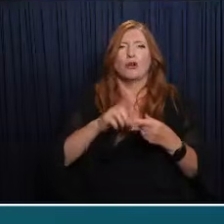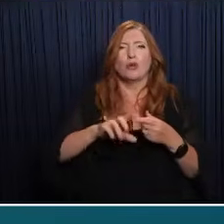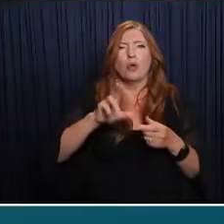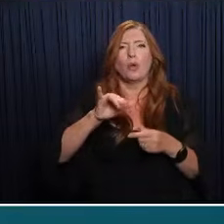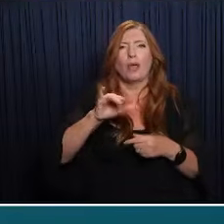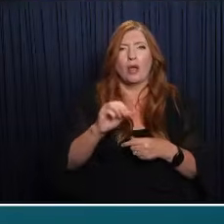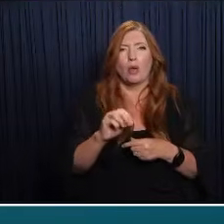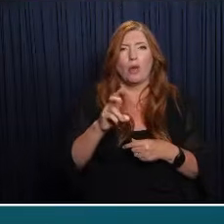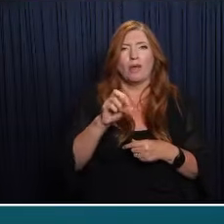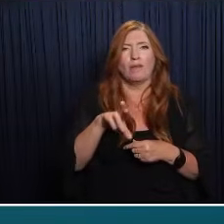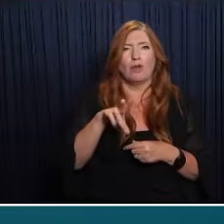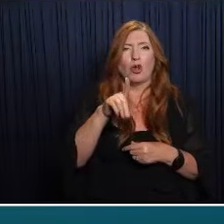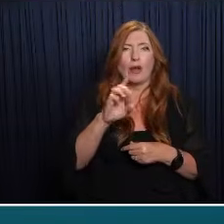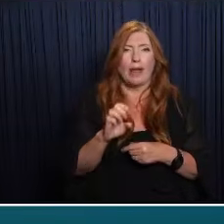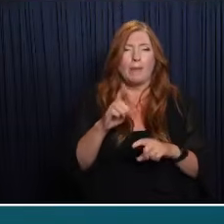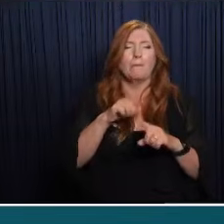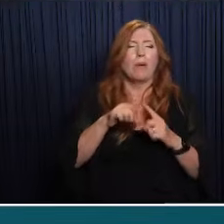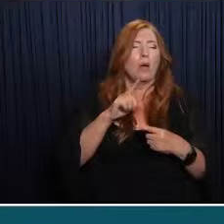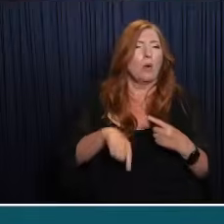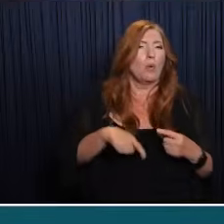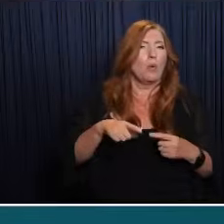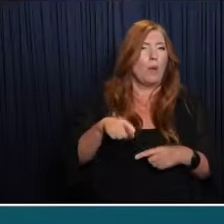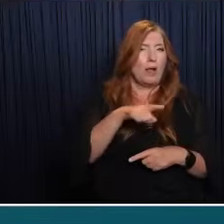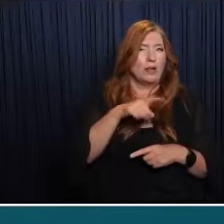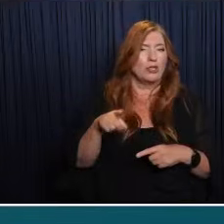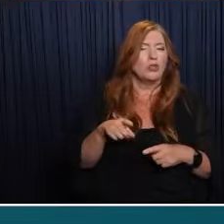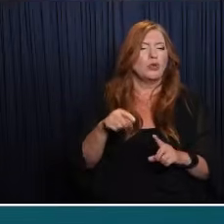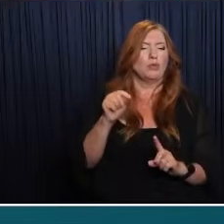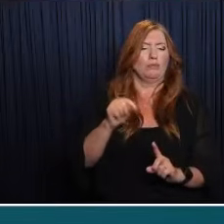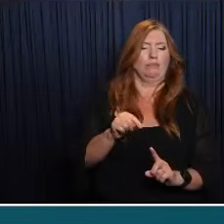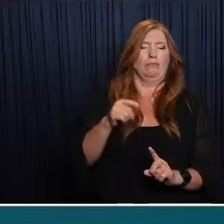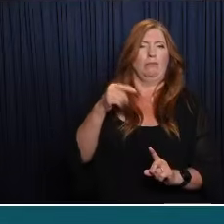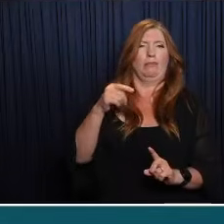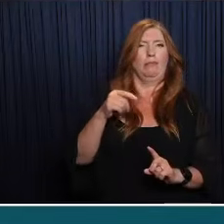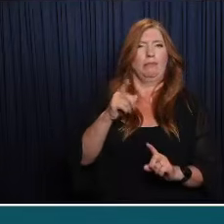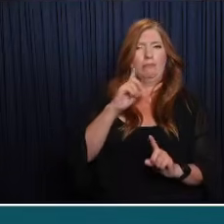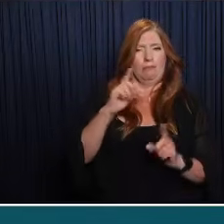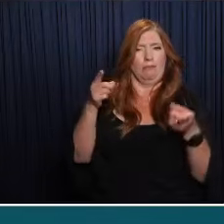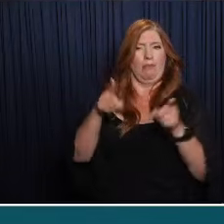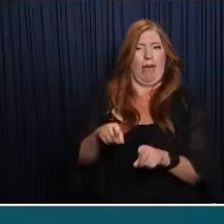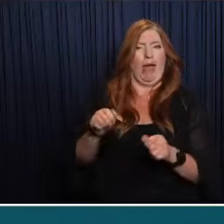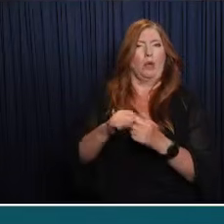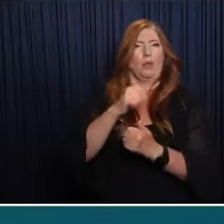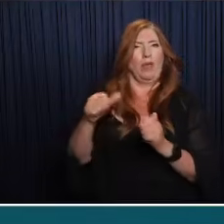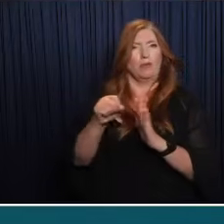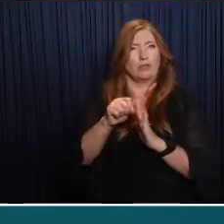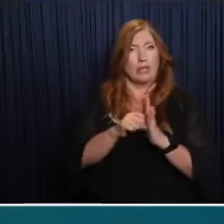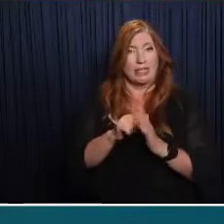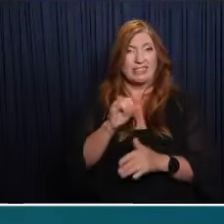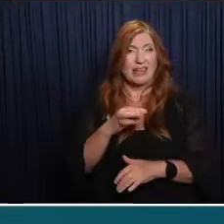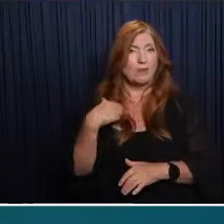RIO VERDE WITH THE STAND PIPE. WE HELPED IN THE LOCAL ISSUE